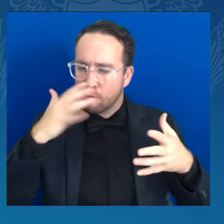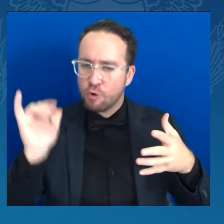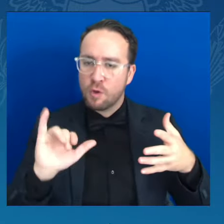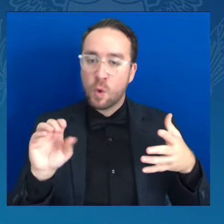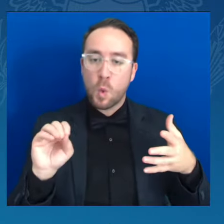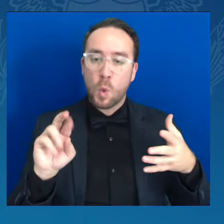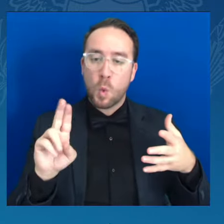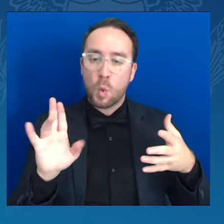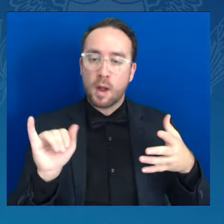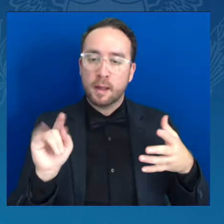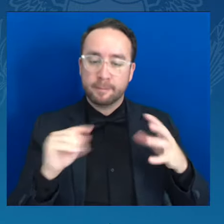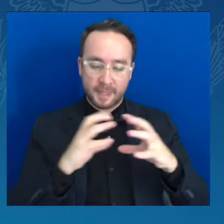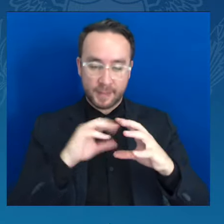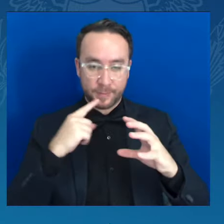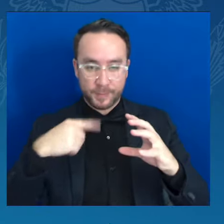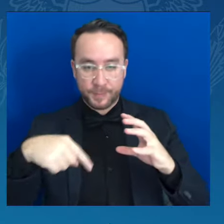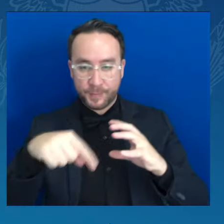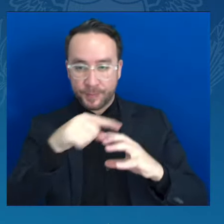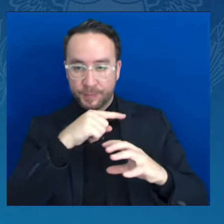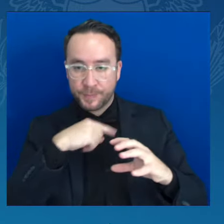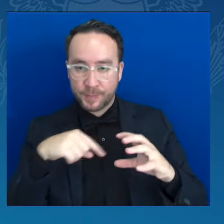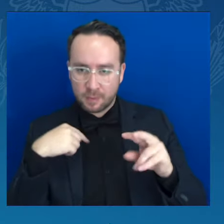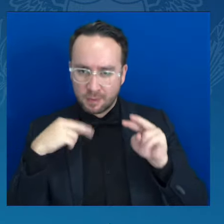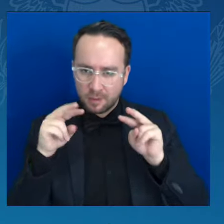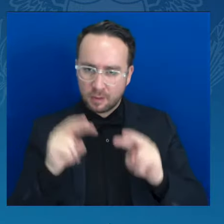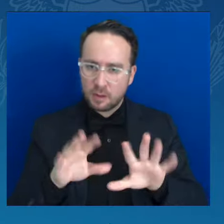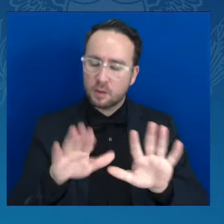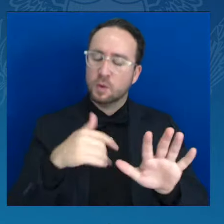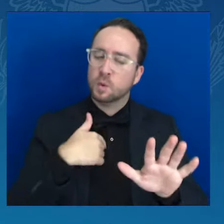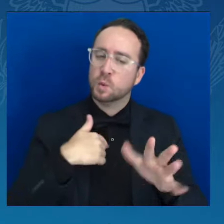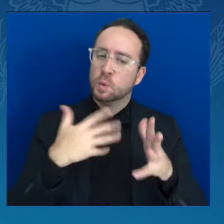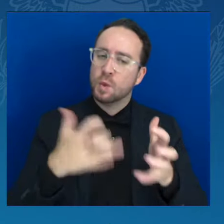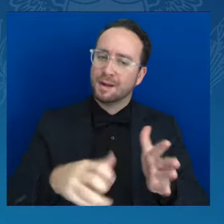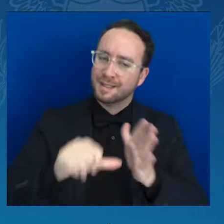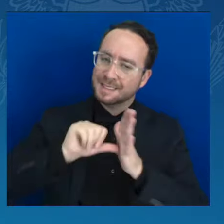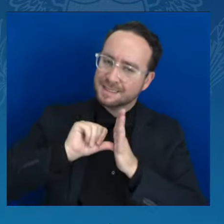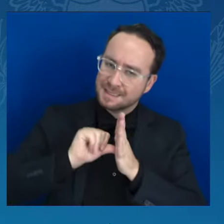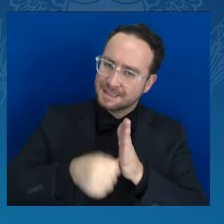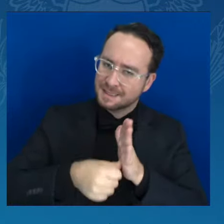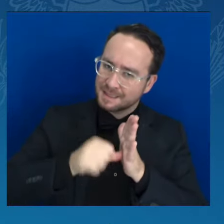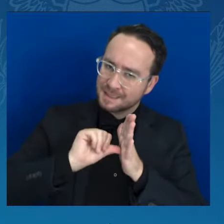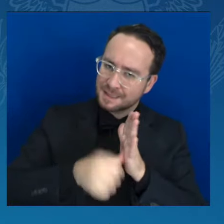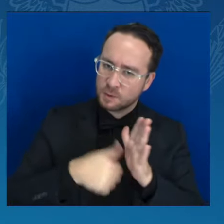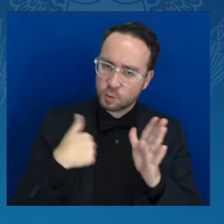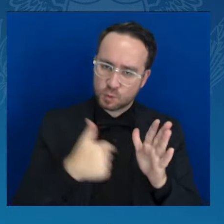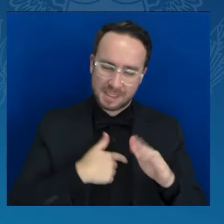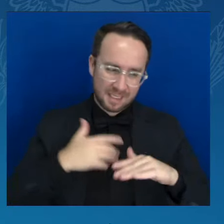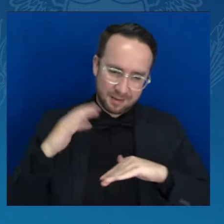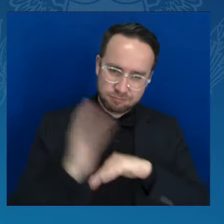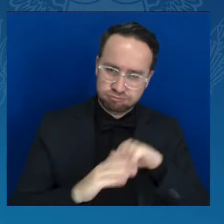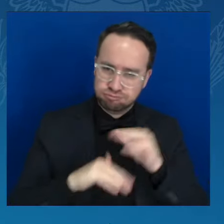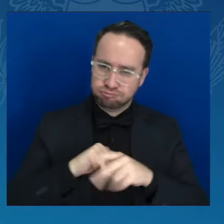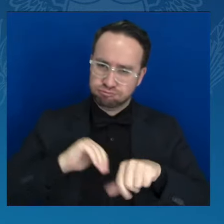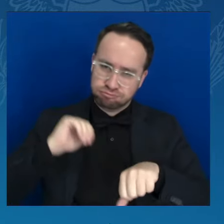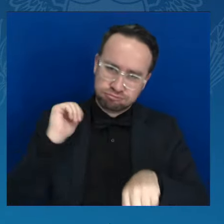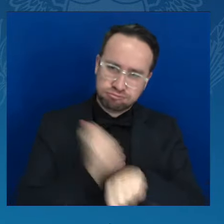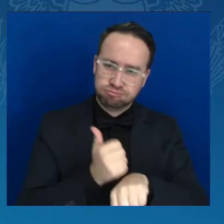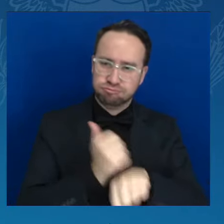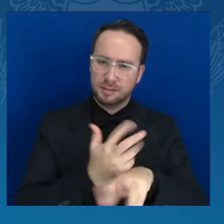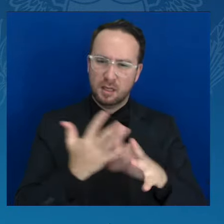is going to keep pace with the ever evolving, very dynamic and much more crowded space domain